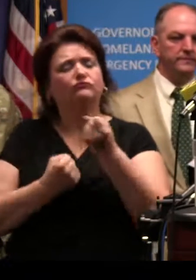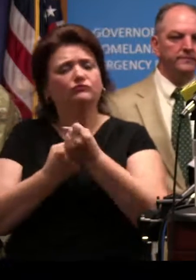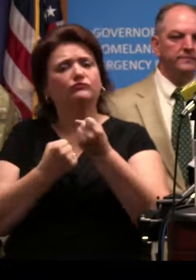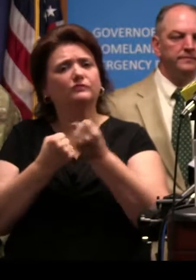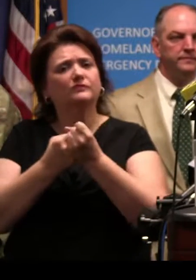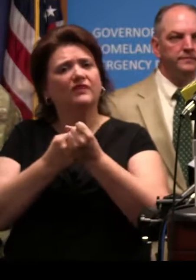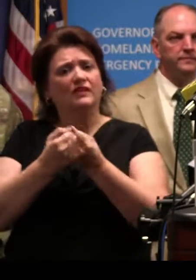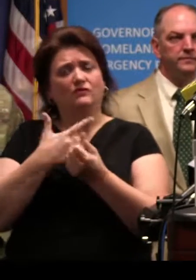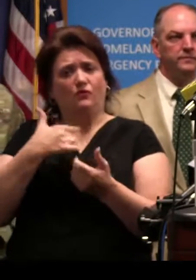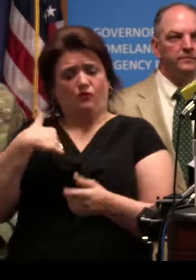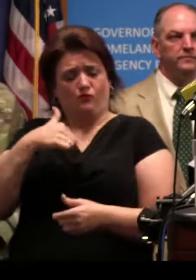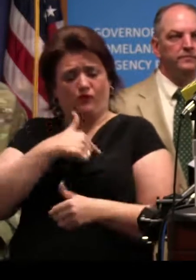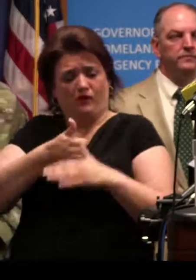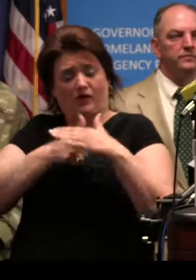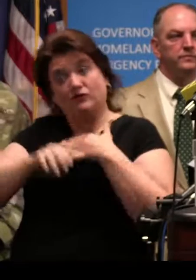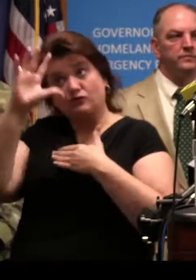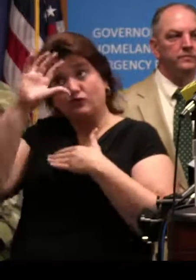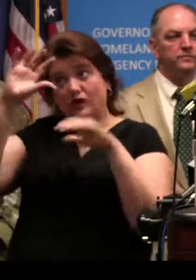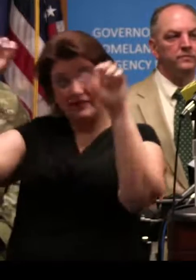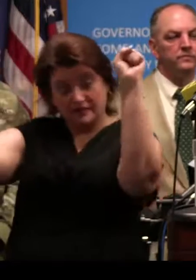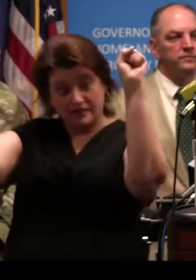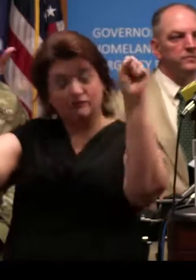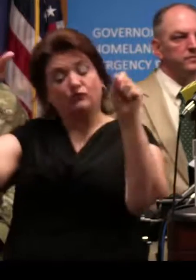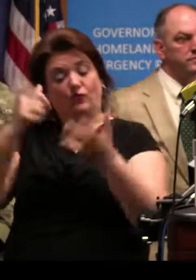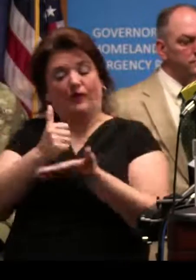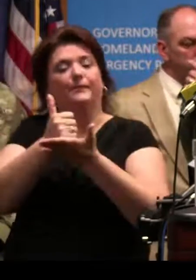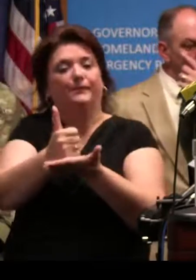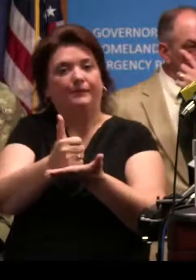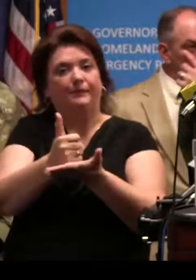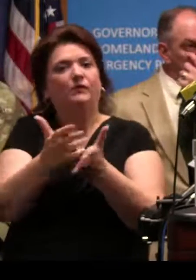coordinate the federal response but we are asking people take that one step if